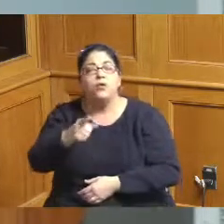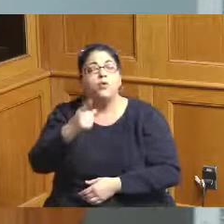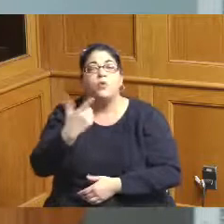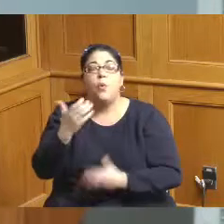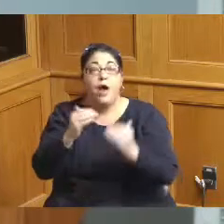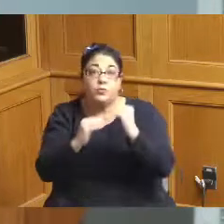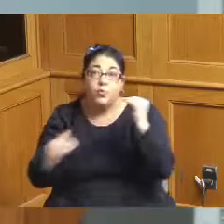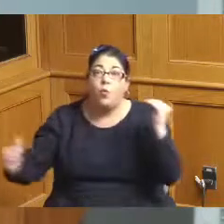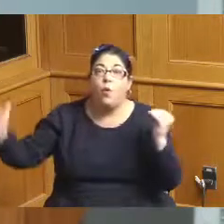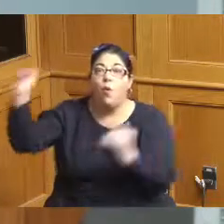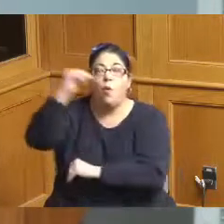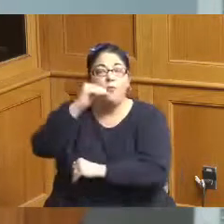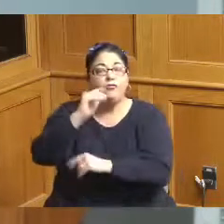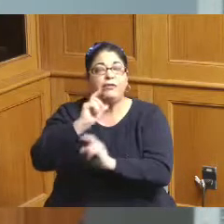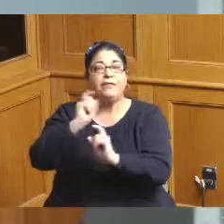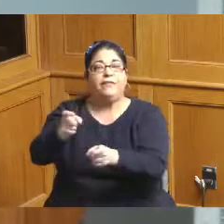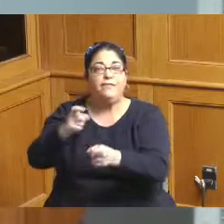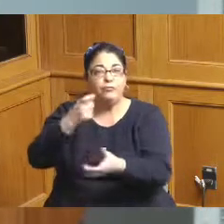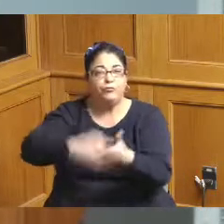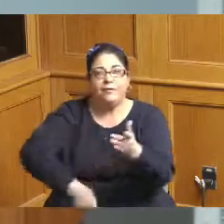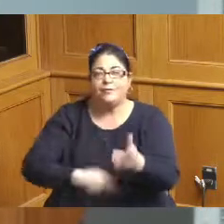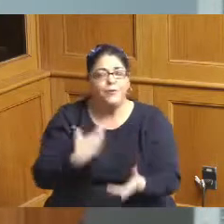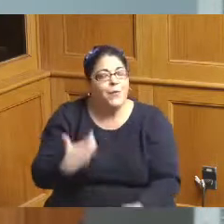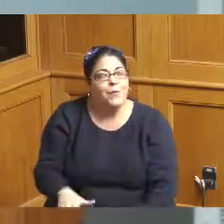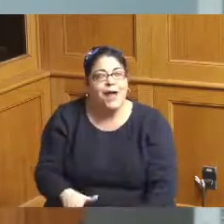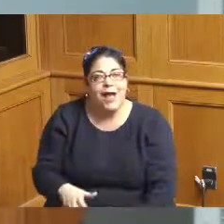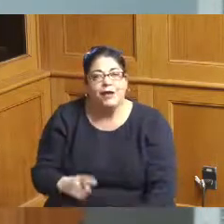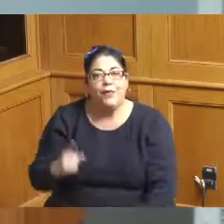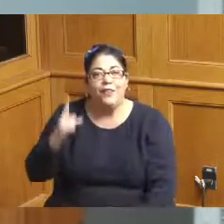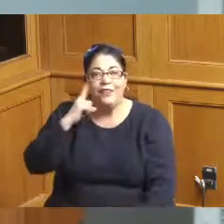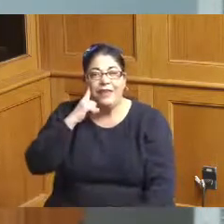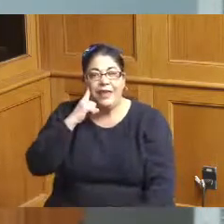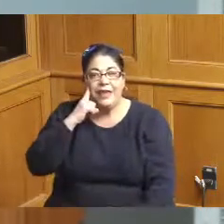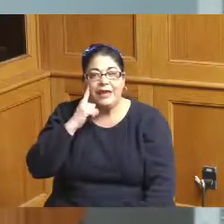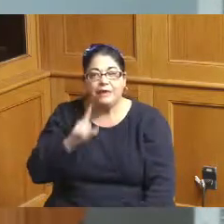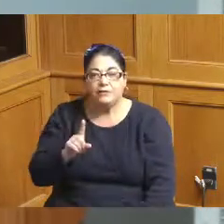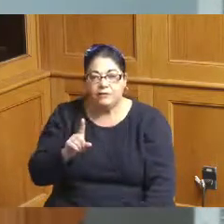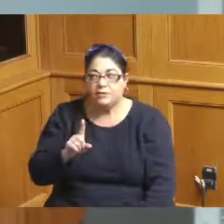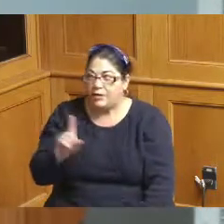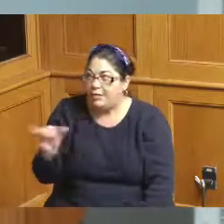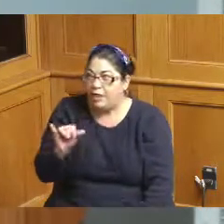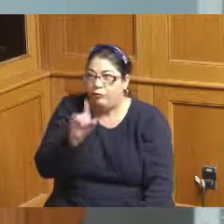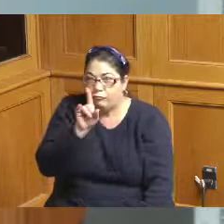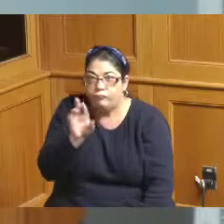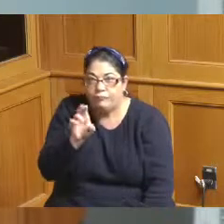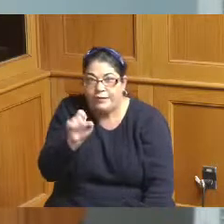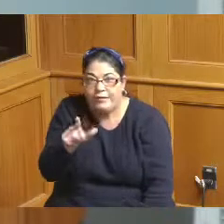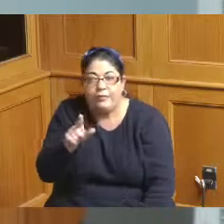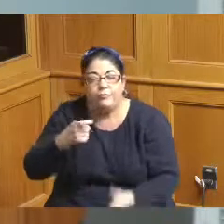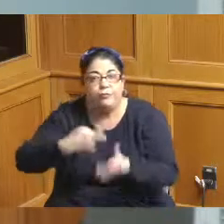sure your price you want it to be you think it's a real price but then we also have to make sure